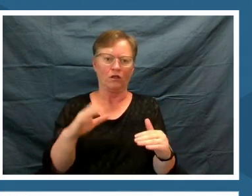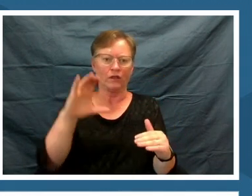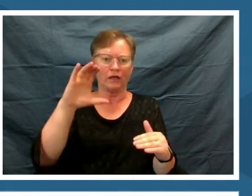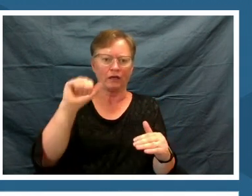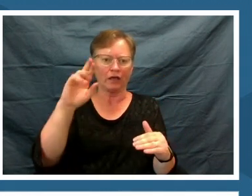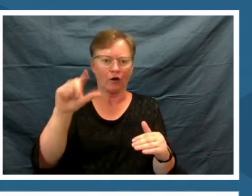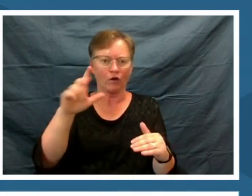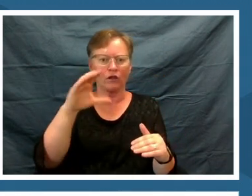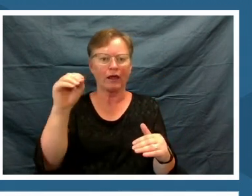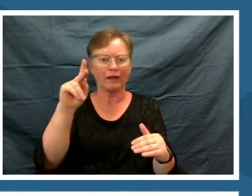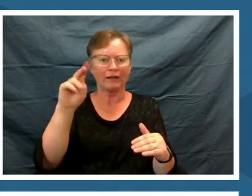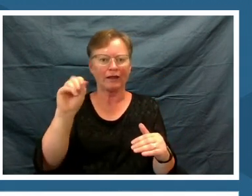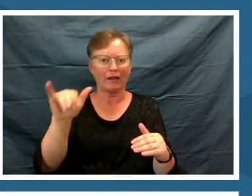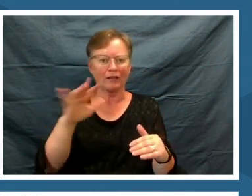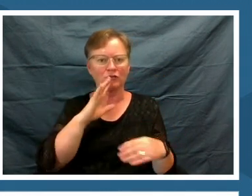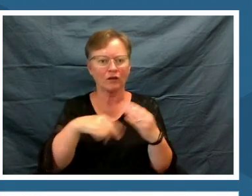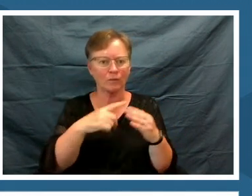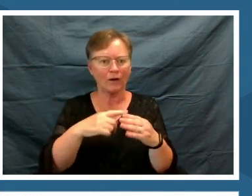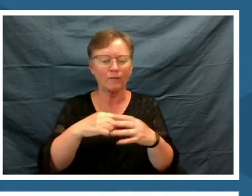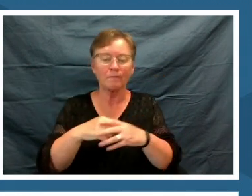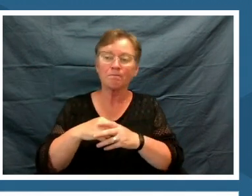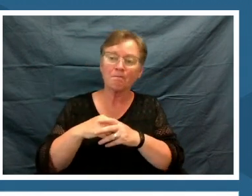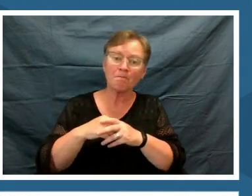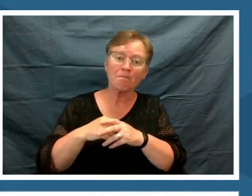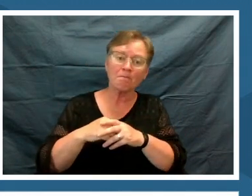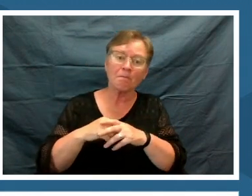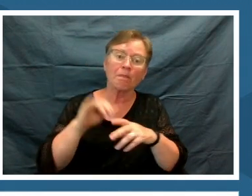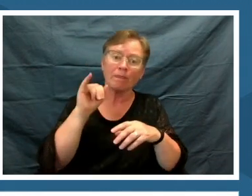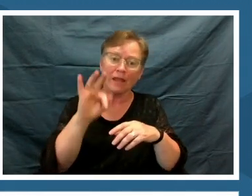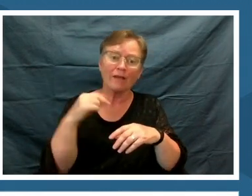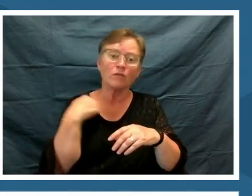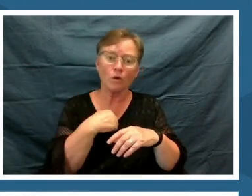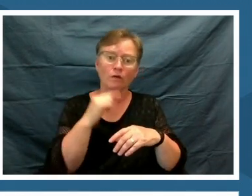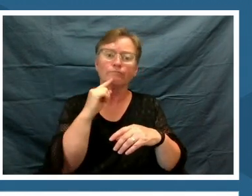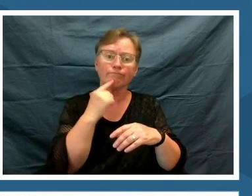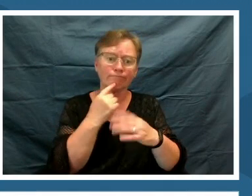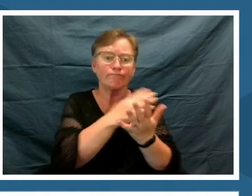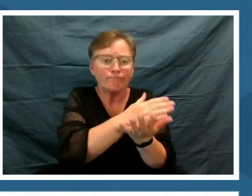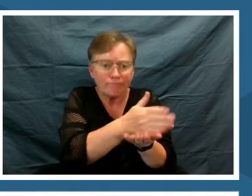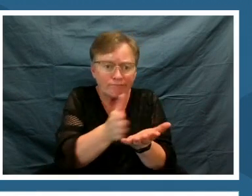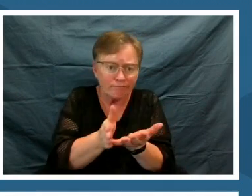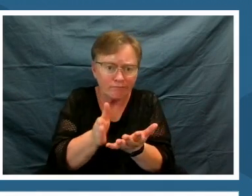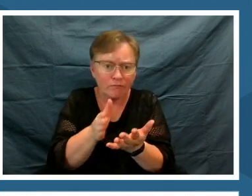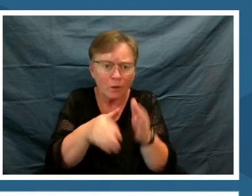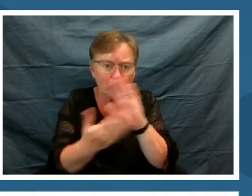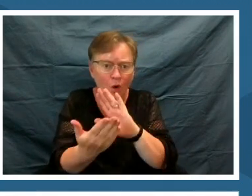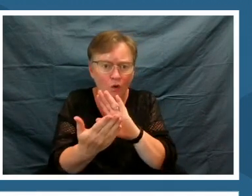so you know if we're in a disciplinary approach we might stick with our you